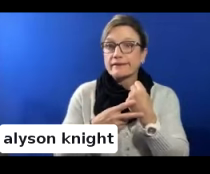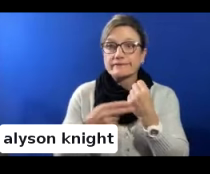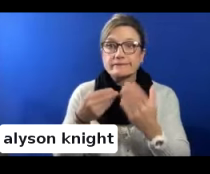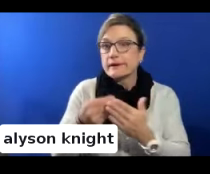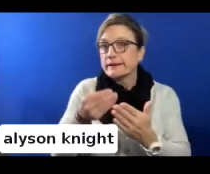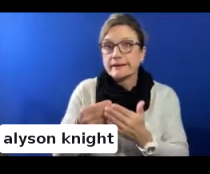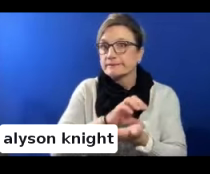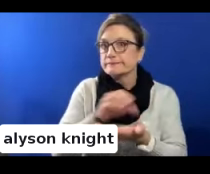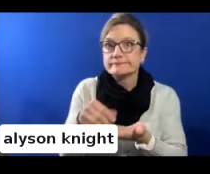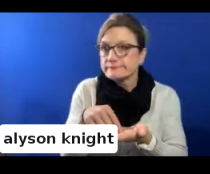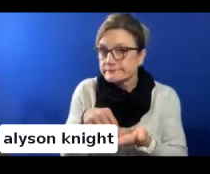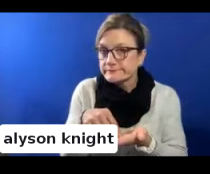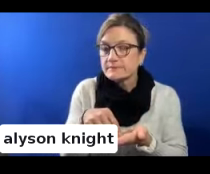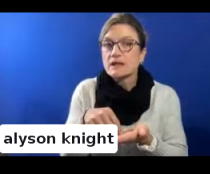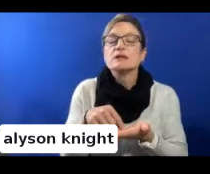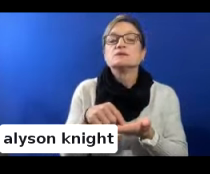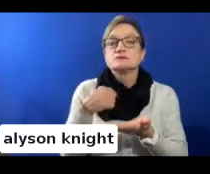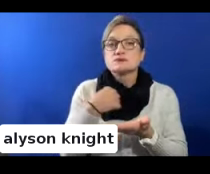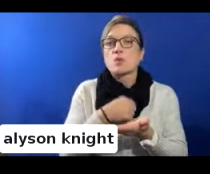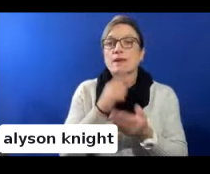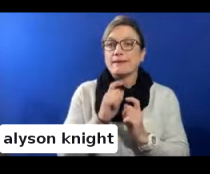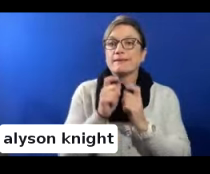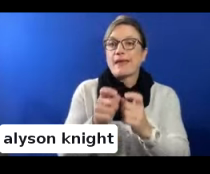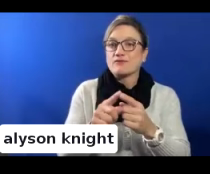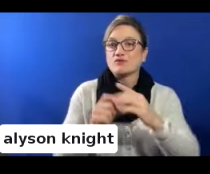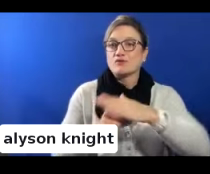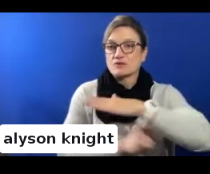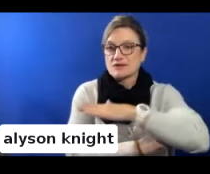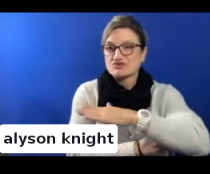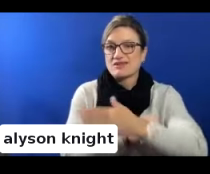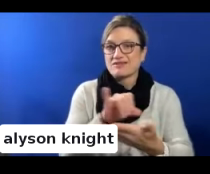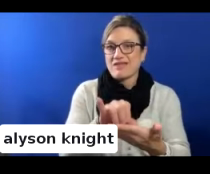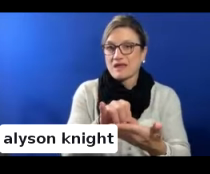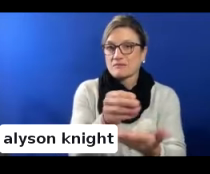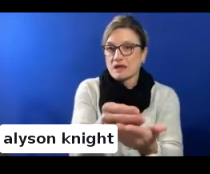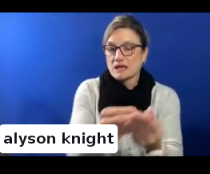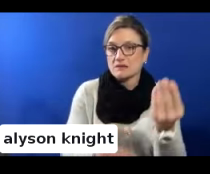The approval was given to the Foundation to redirect the saves from